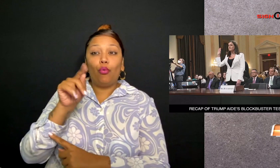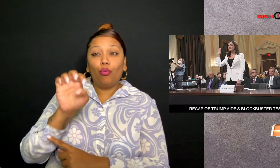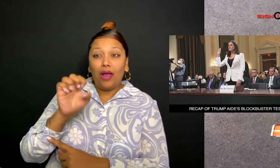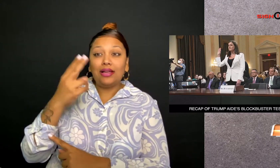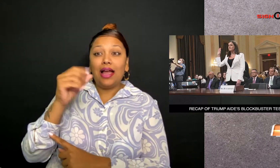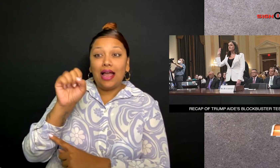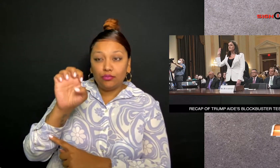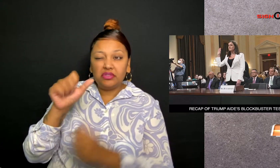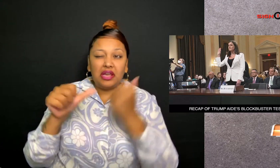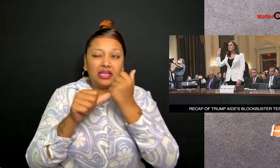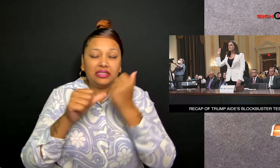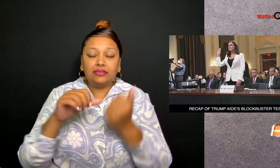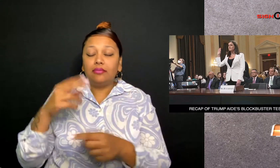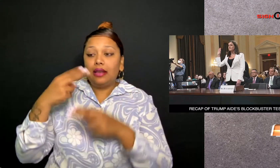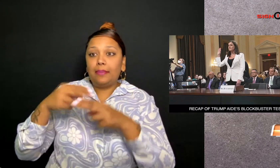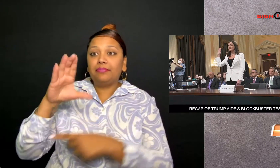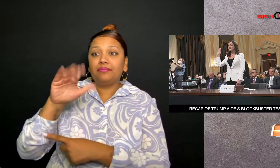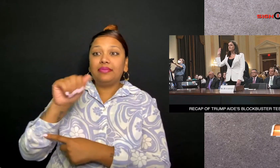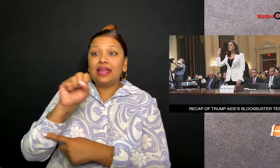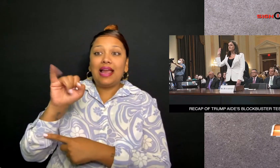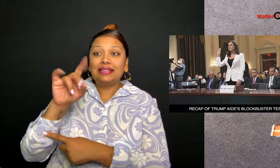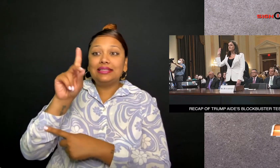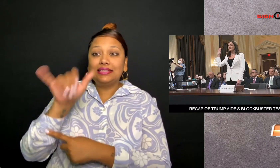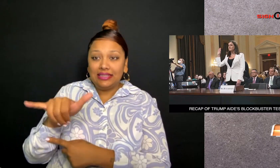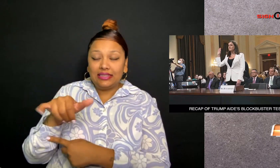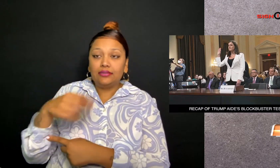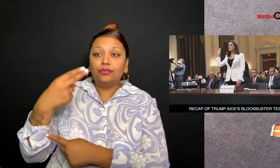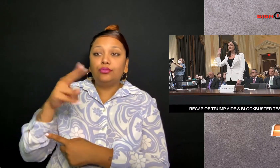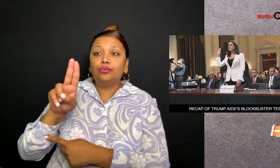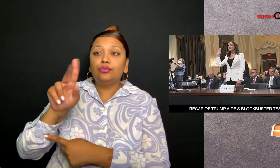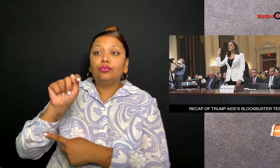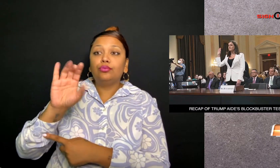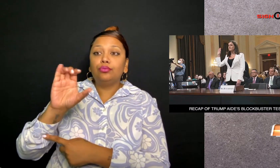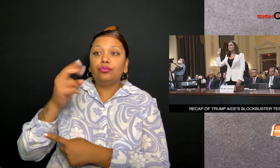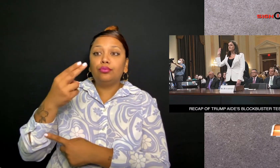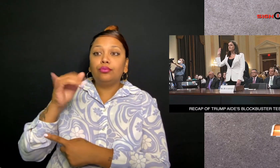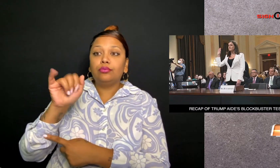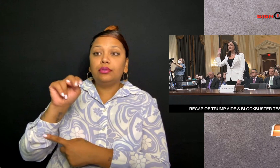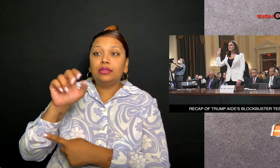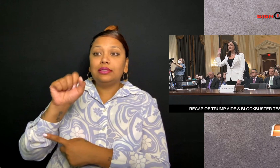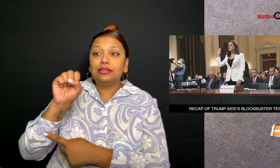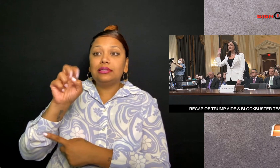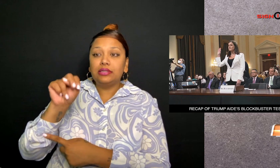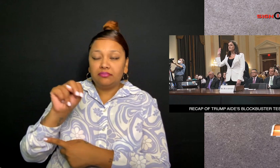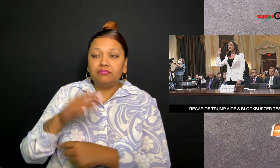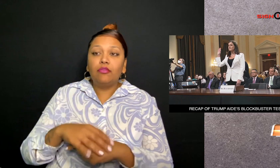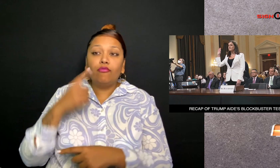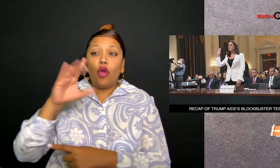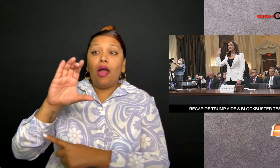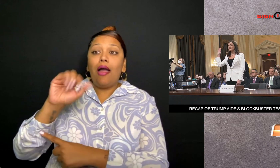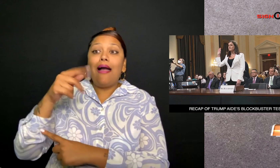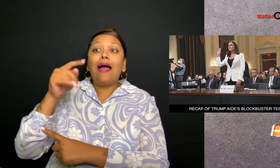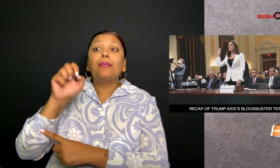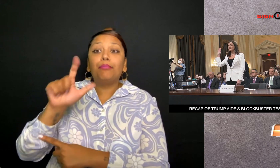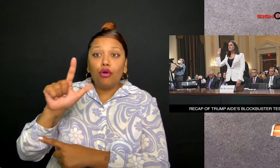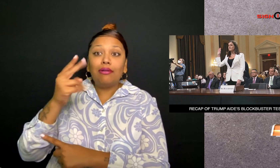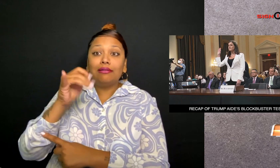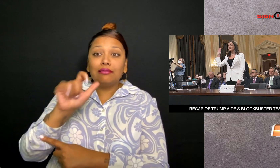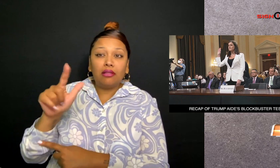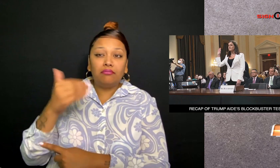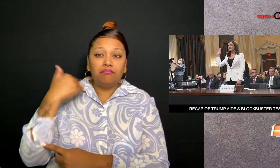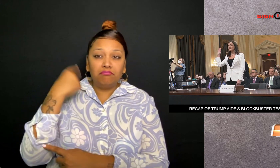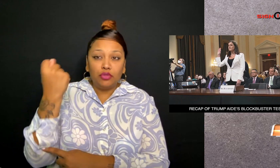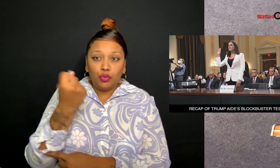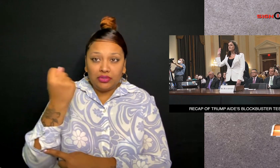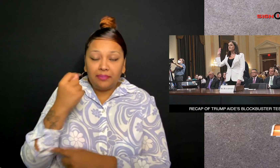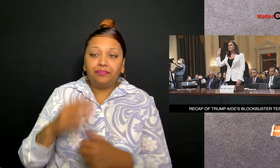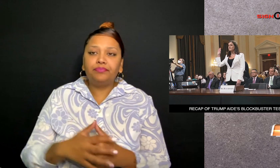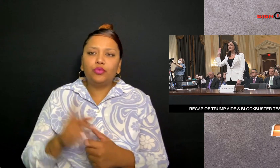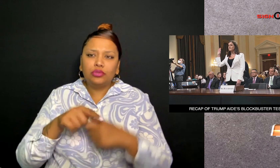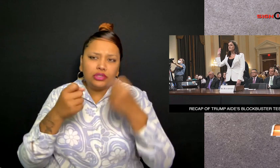of former White House aide Cassidy Hutchinson on Capitol Hill on Tuesday helped support